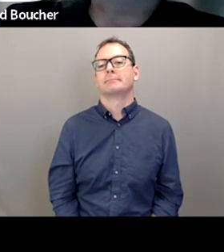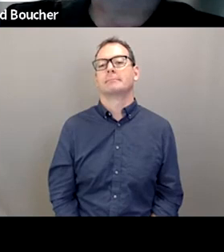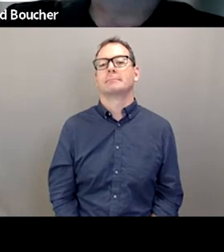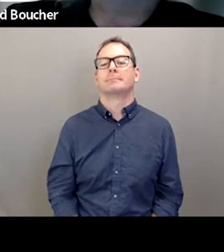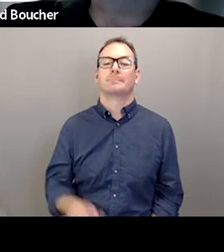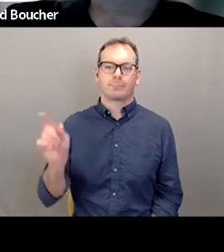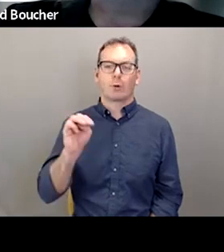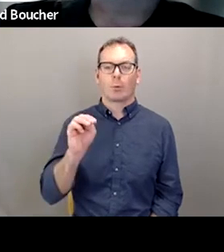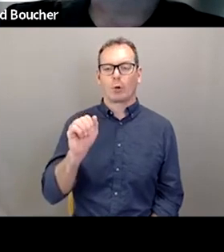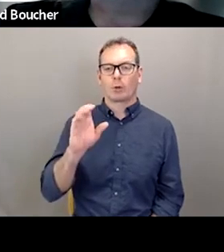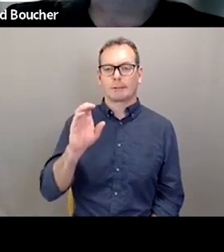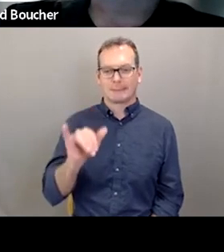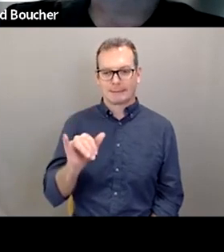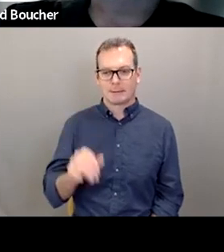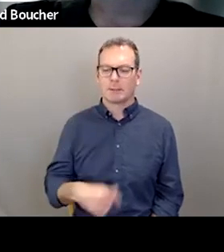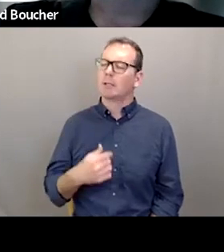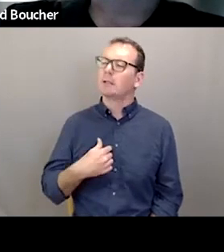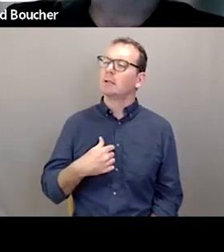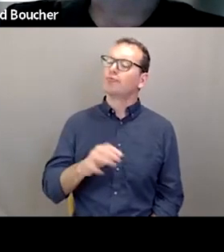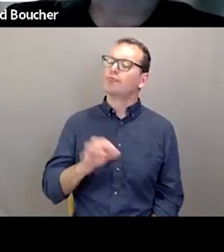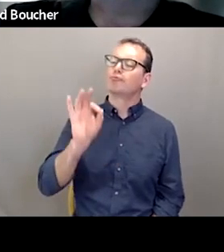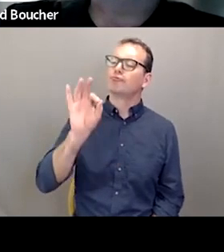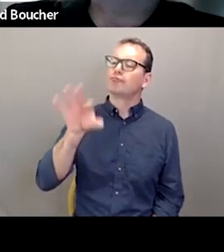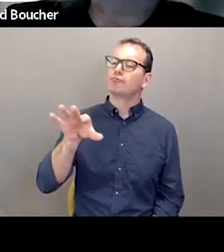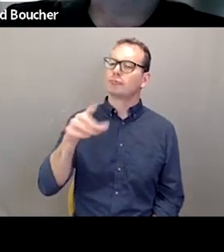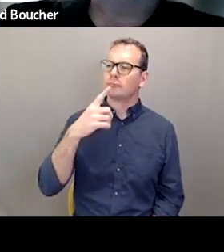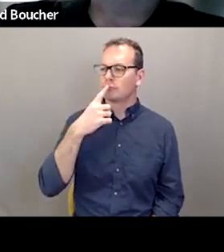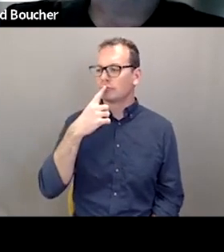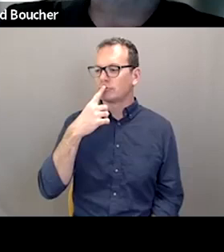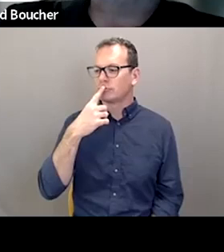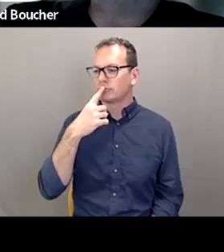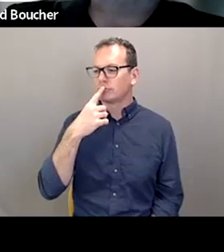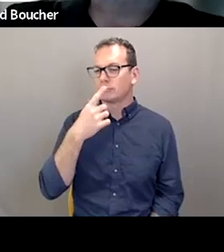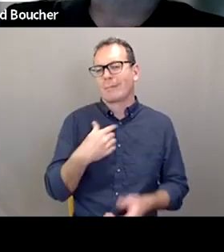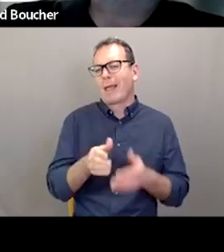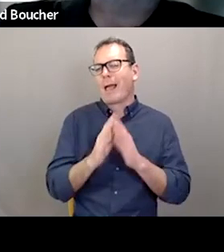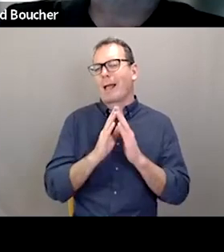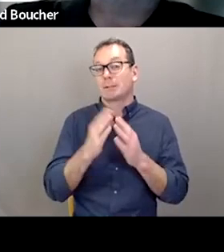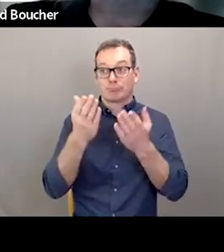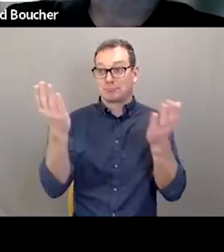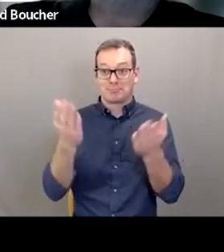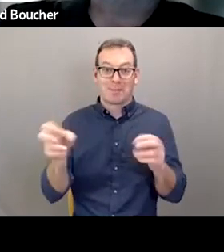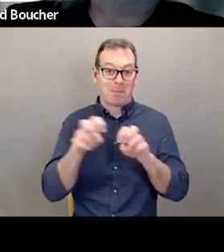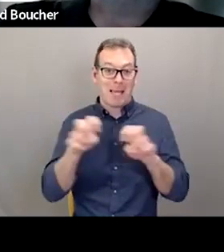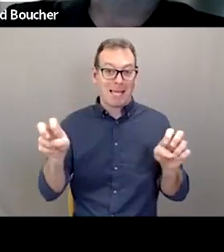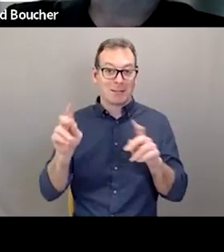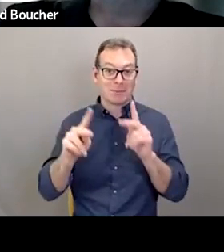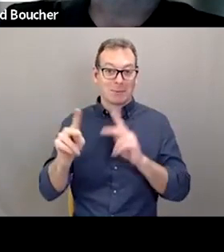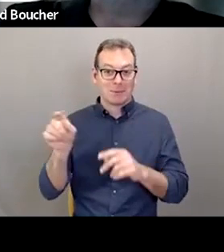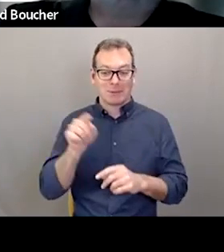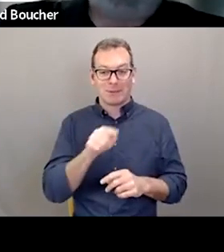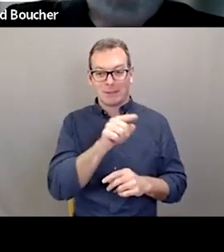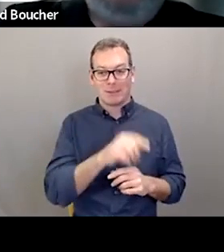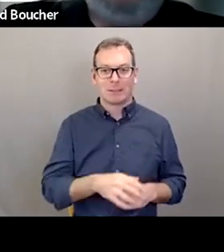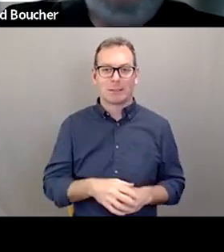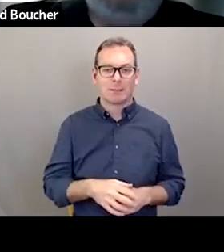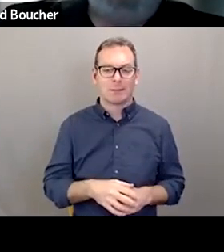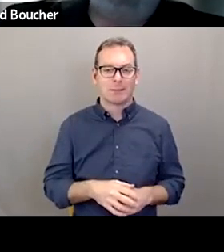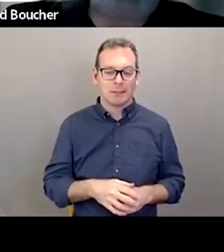I just want to ask like I guess the panelists about like unconscious and conscious bias did they